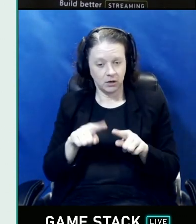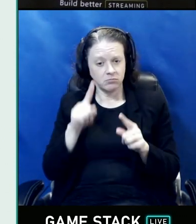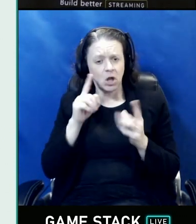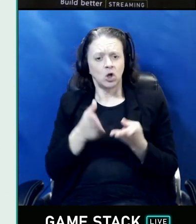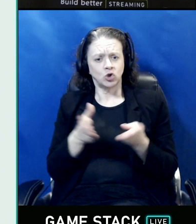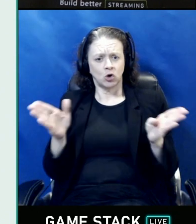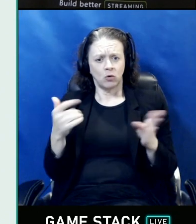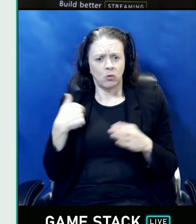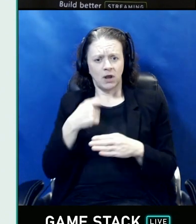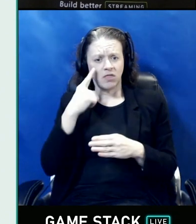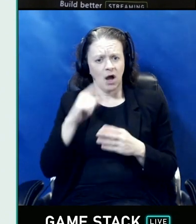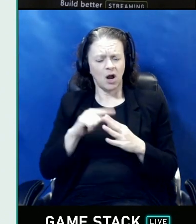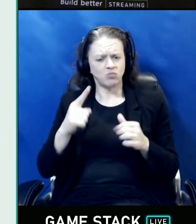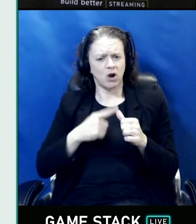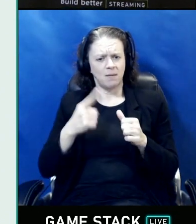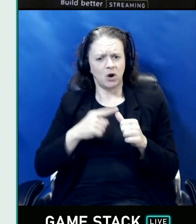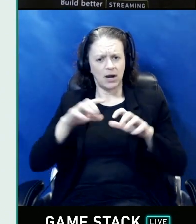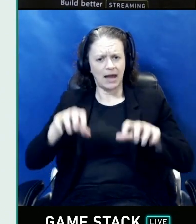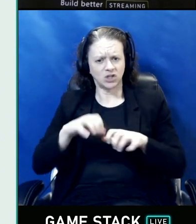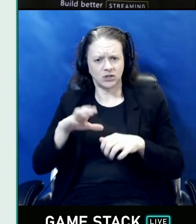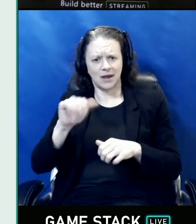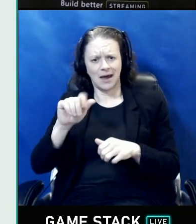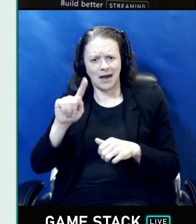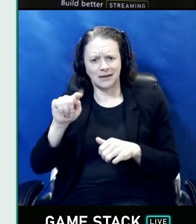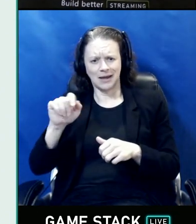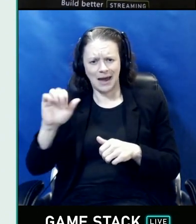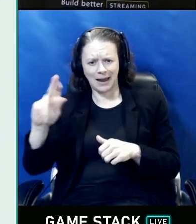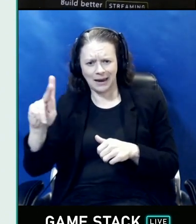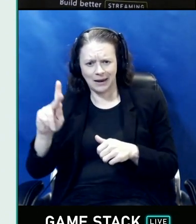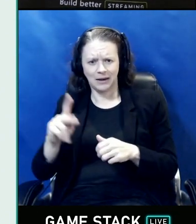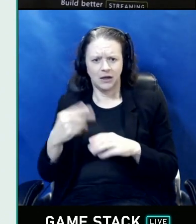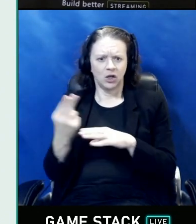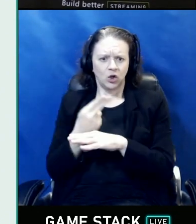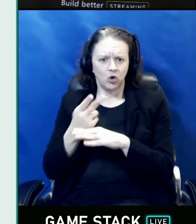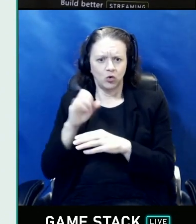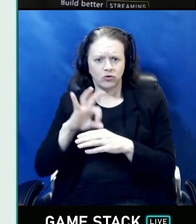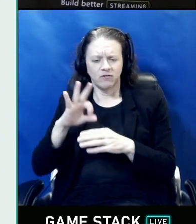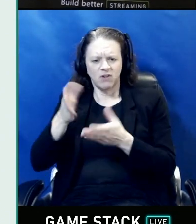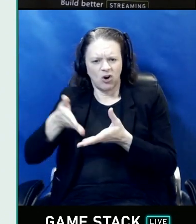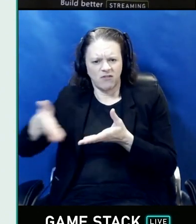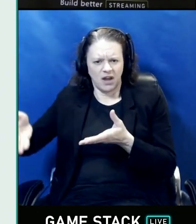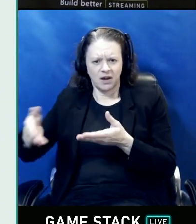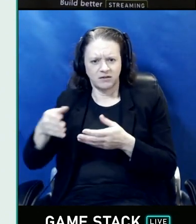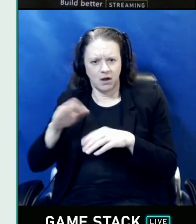your attack, your use of artifacts over on the right side of the screen, and movement and some of the